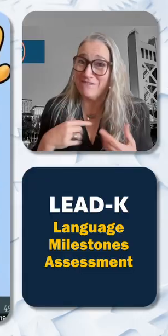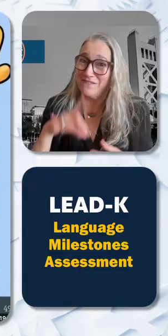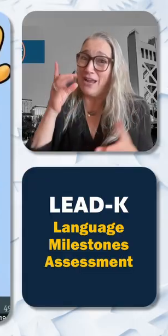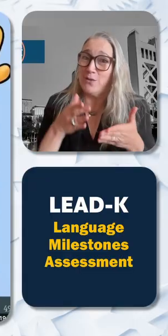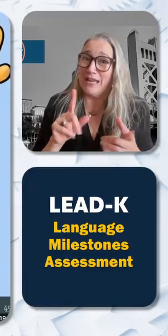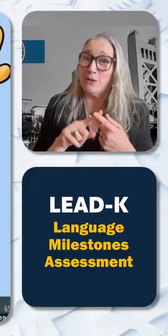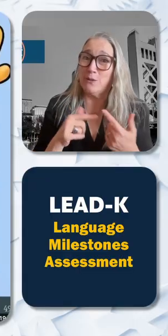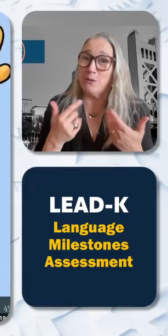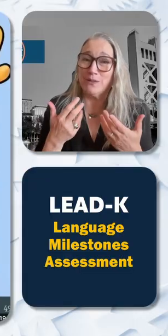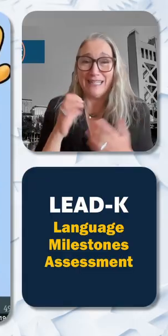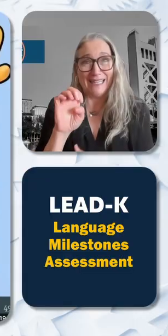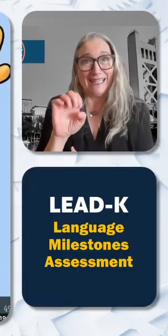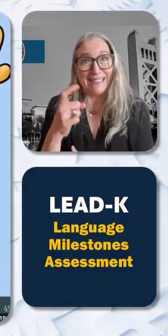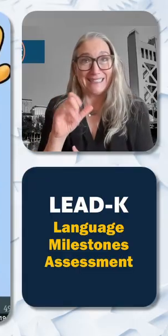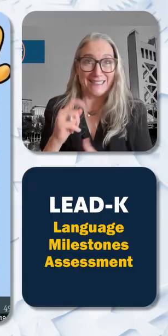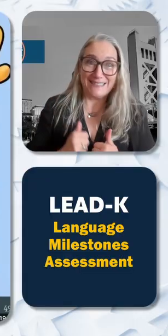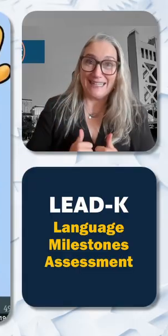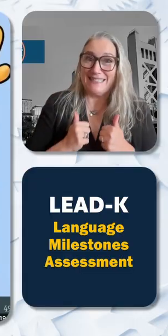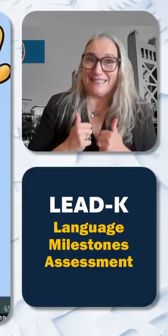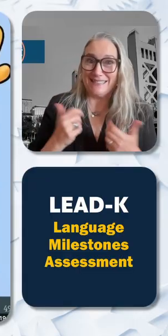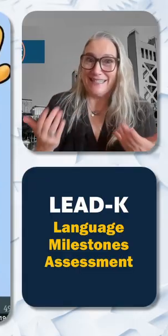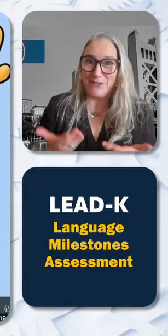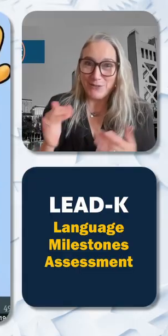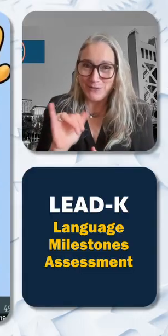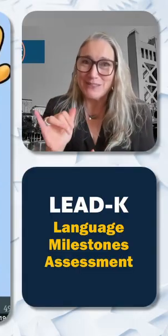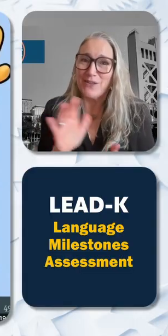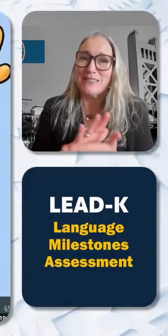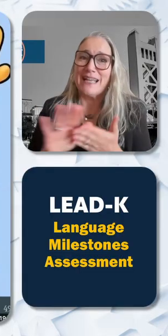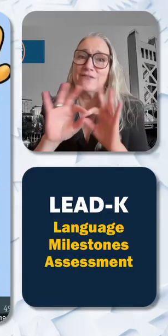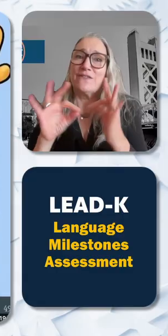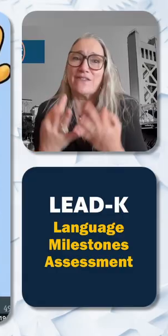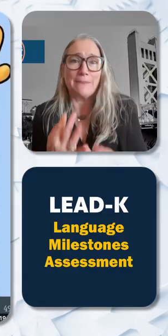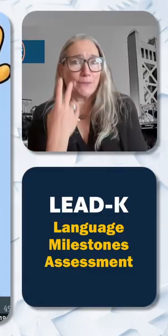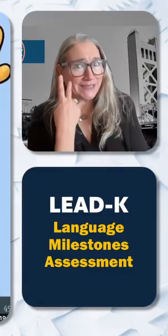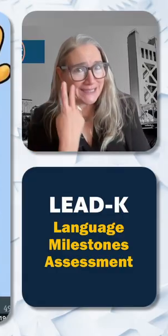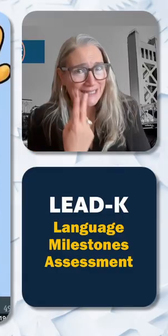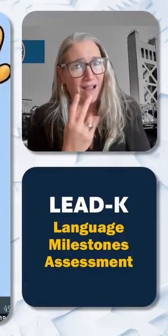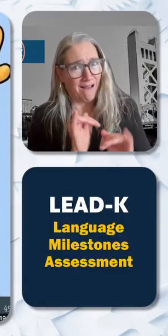world is designed for hearing folks, however, we still find a way to exist in this world.